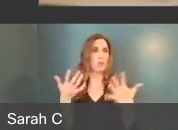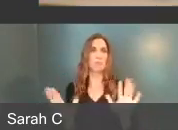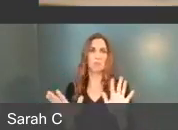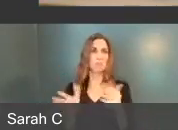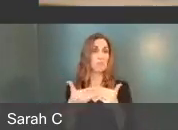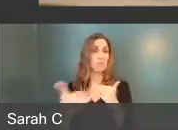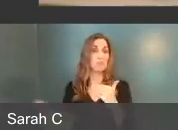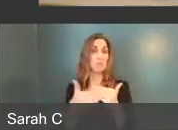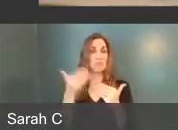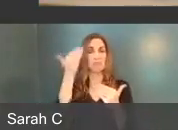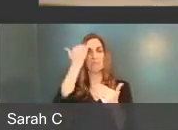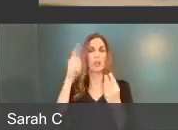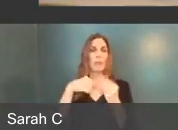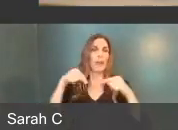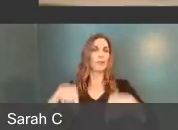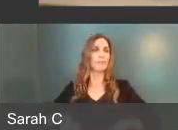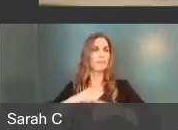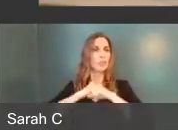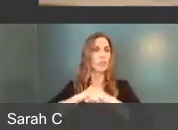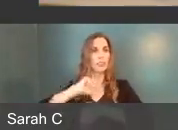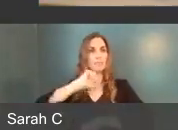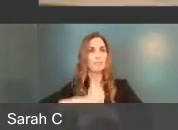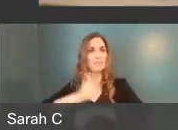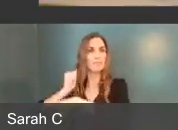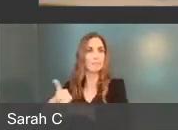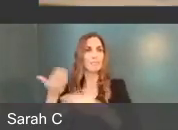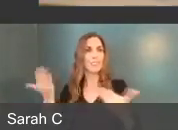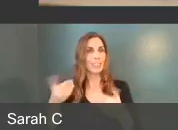security measures that are being put in place for the inauguration next week